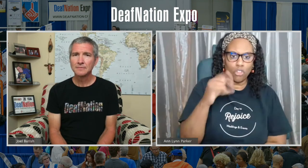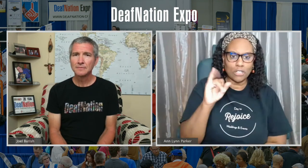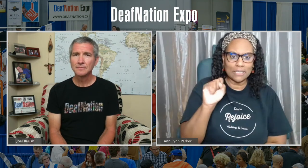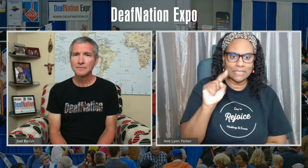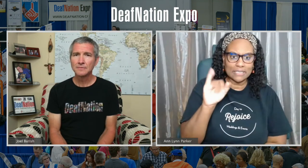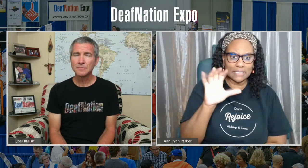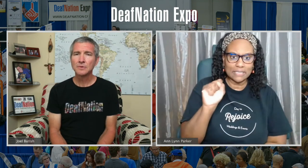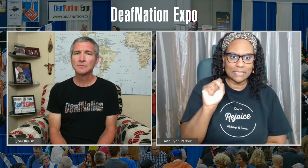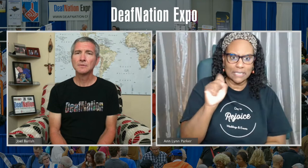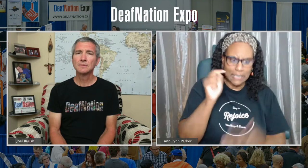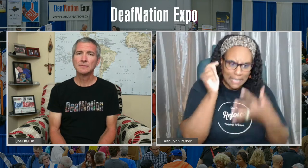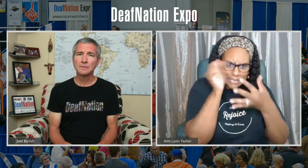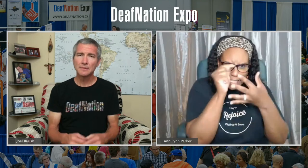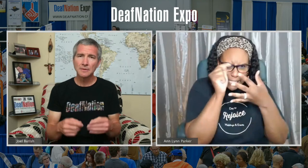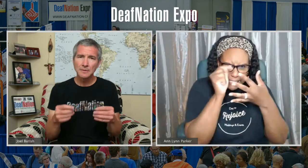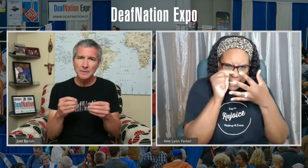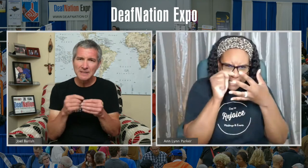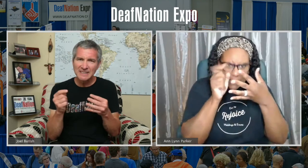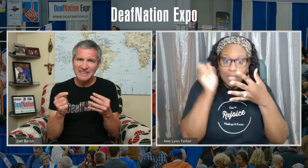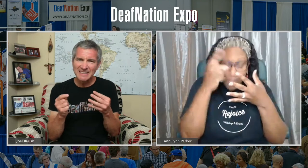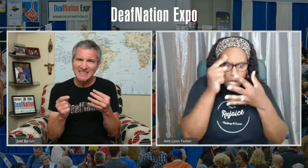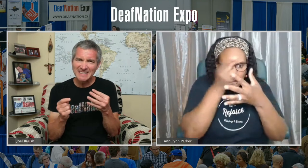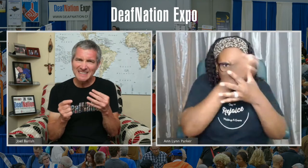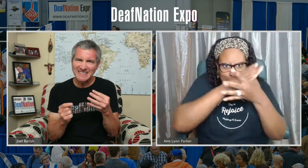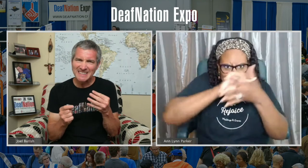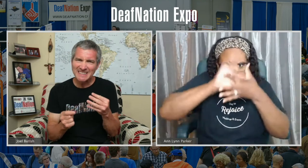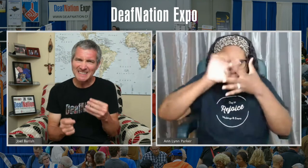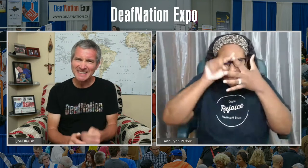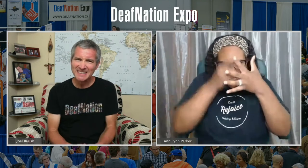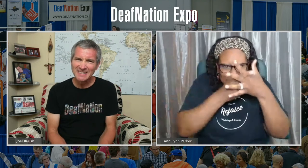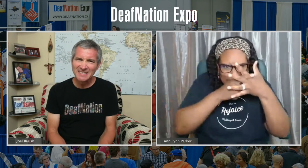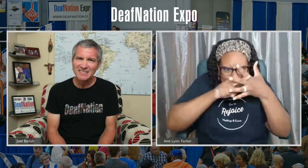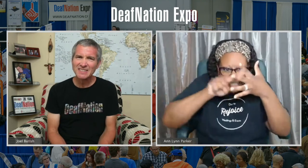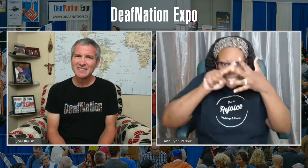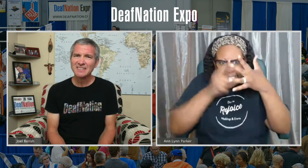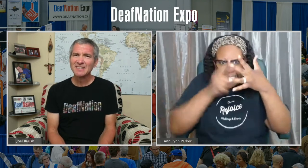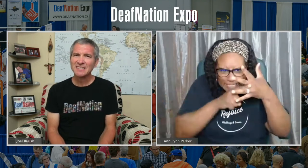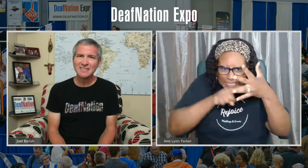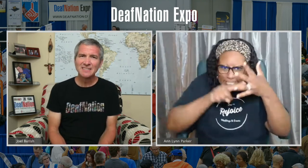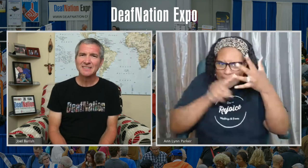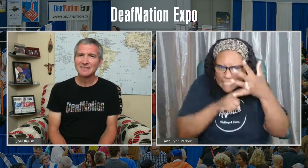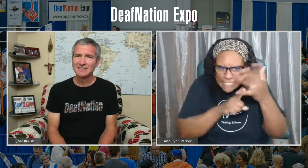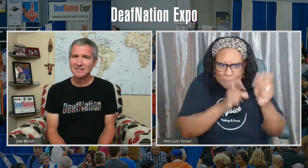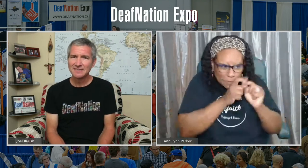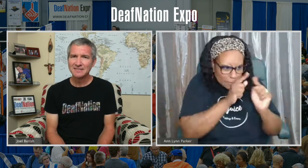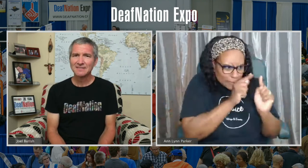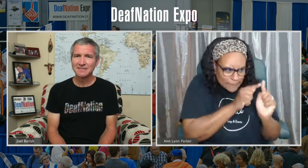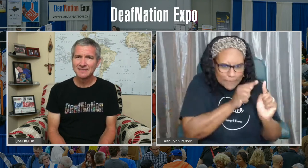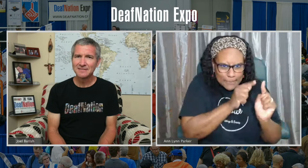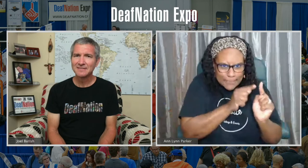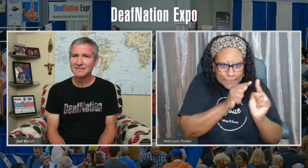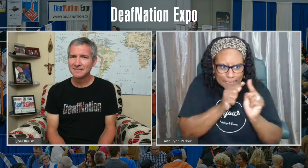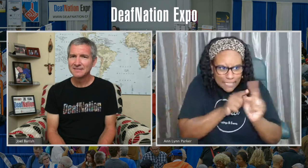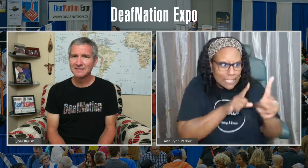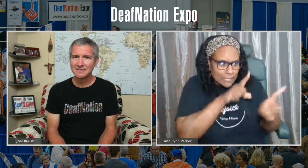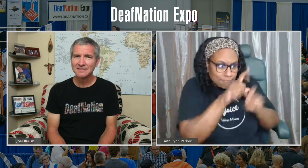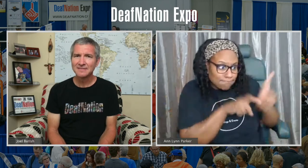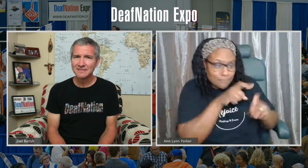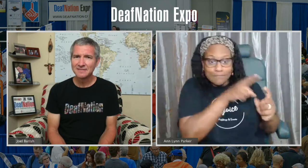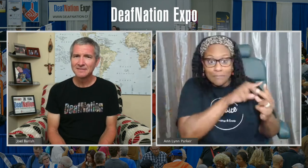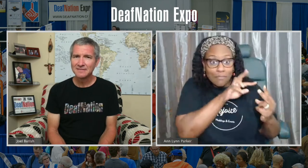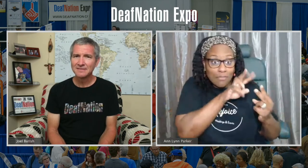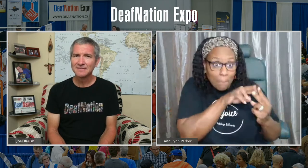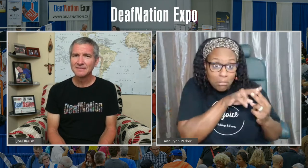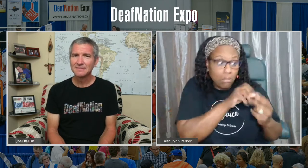the logistics and details to make sure everything’s taken care of,